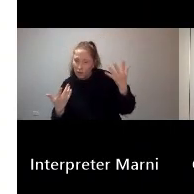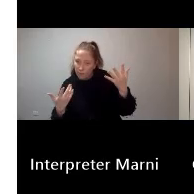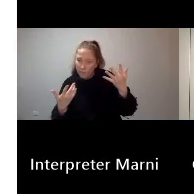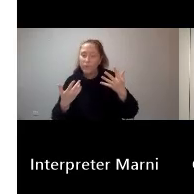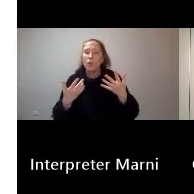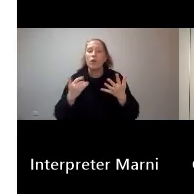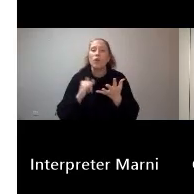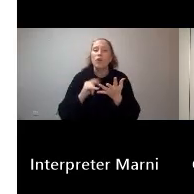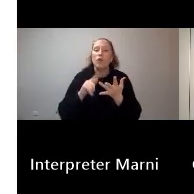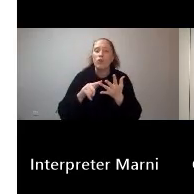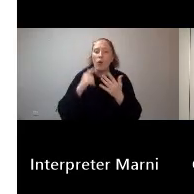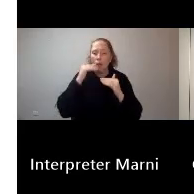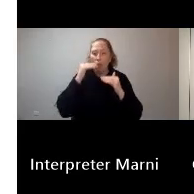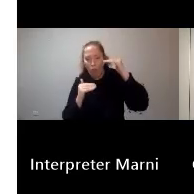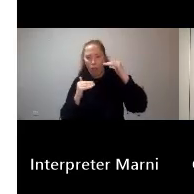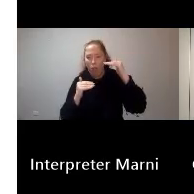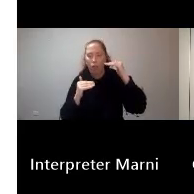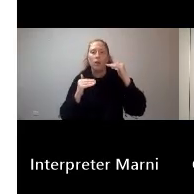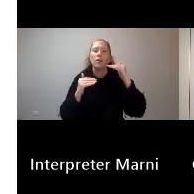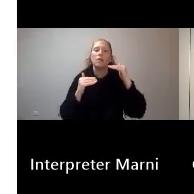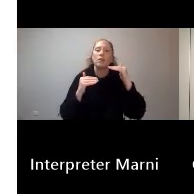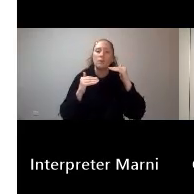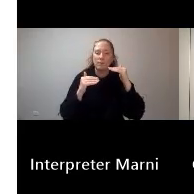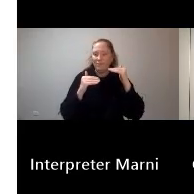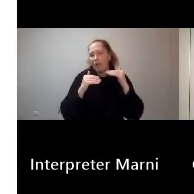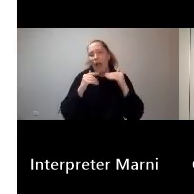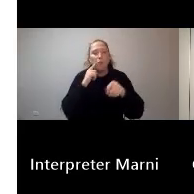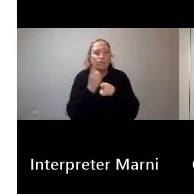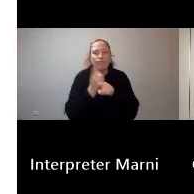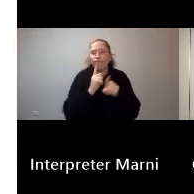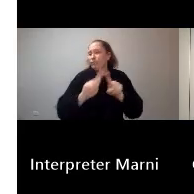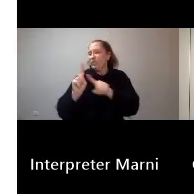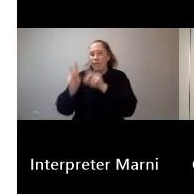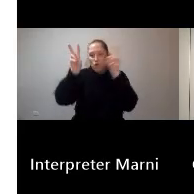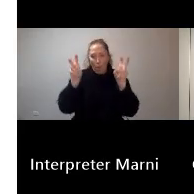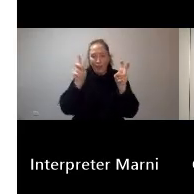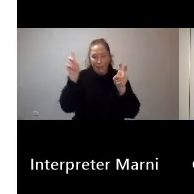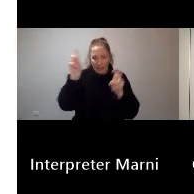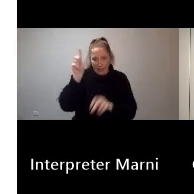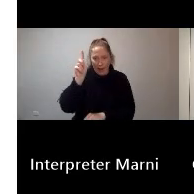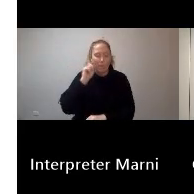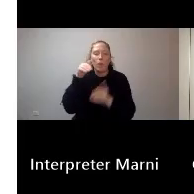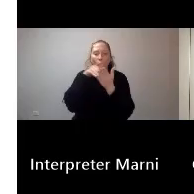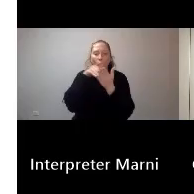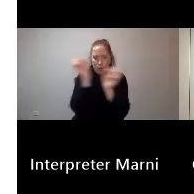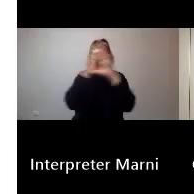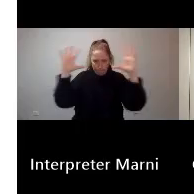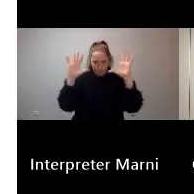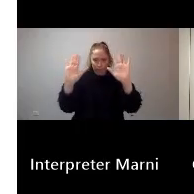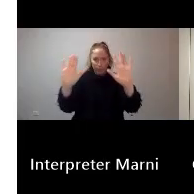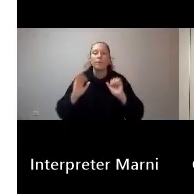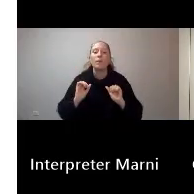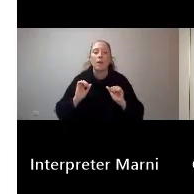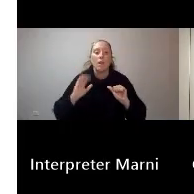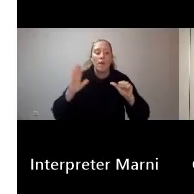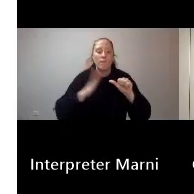And I've kind of been able to throw a whole lot of ideas at you because I think they frame this conversation. The first is this idea of inequitable outcomes.